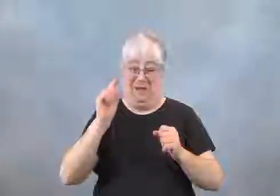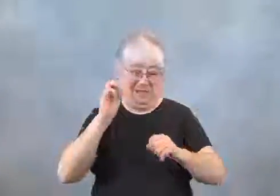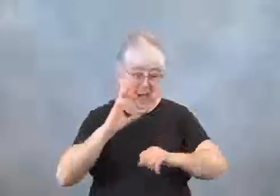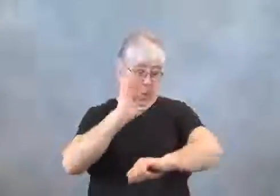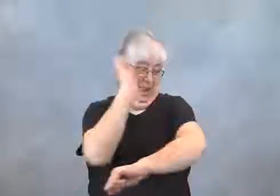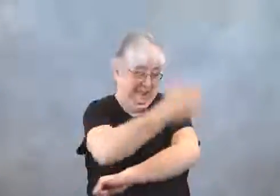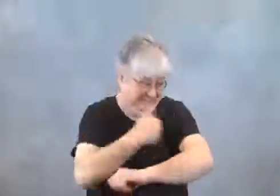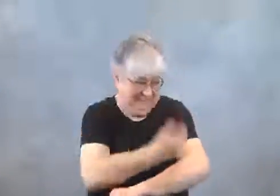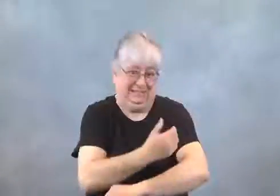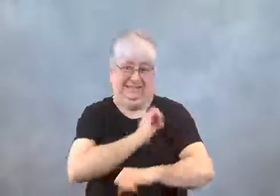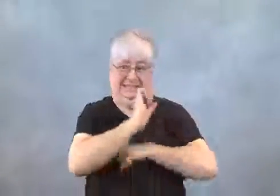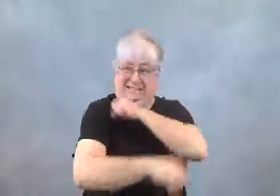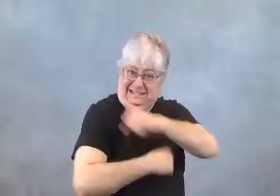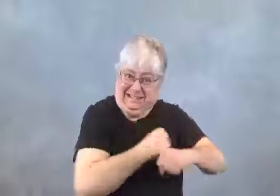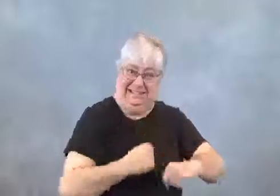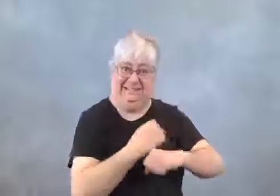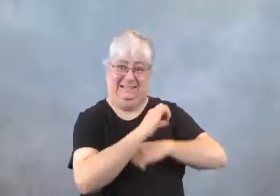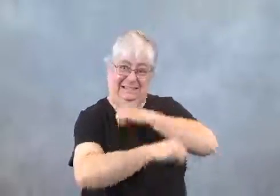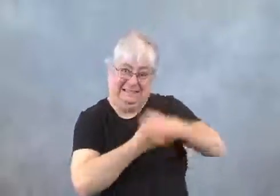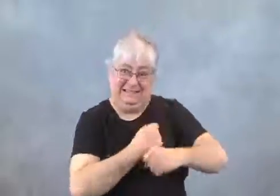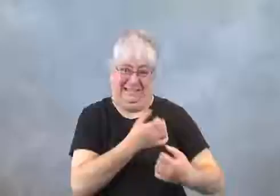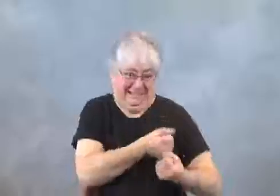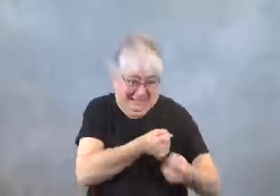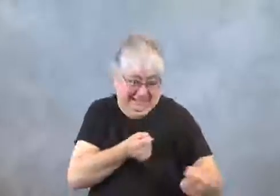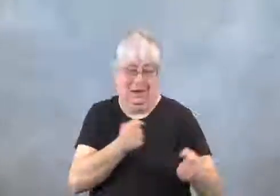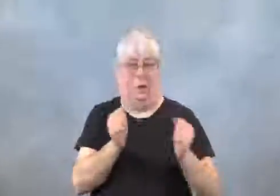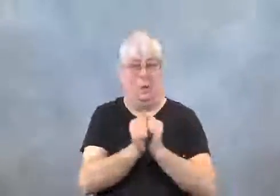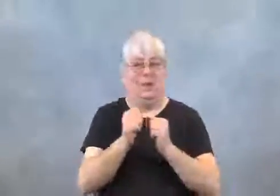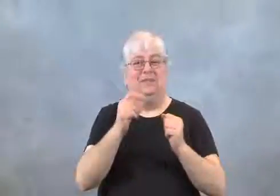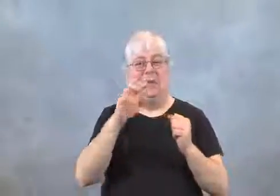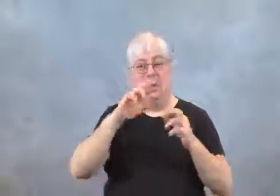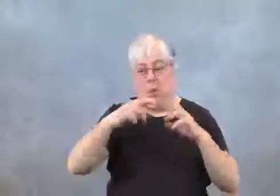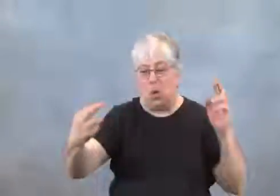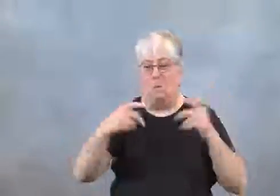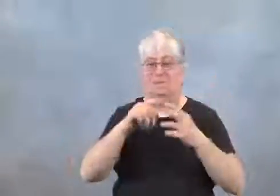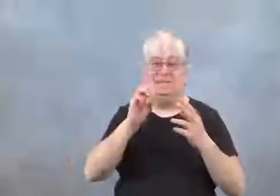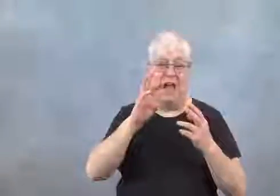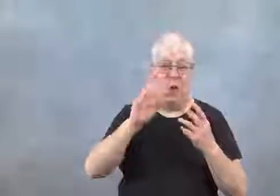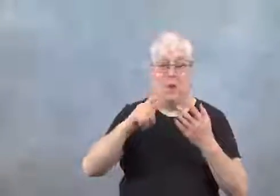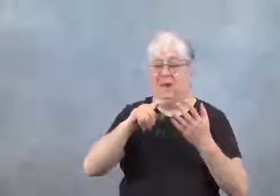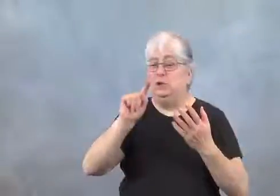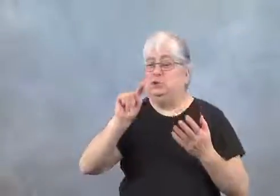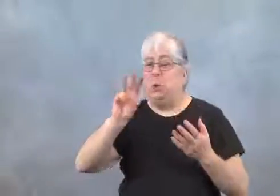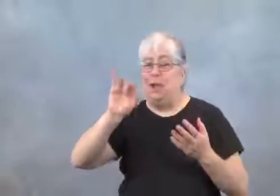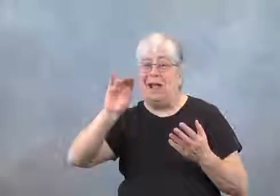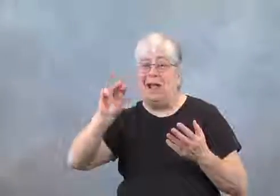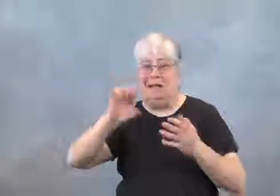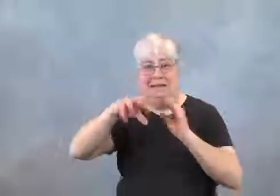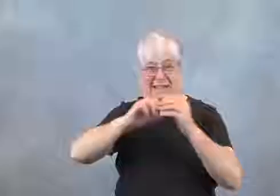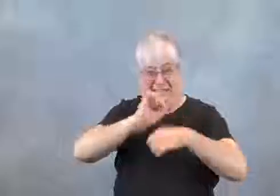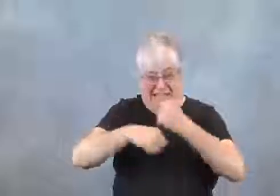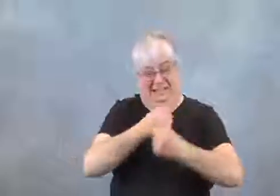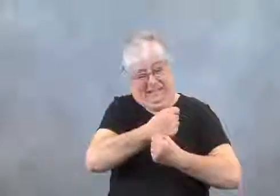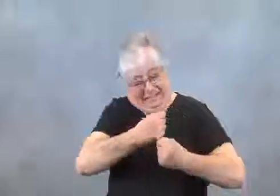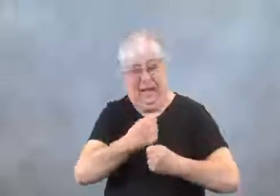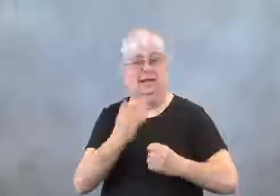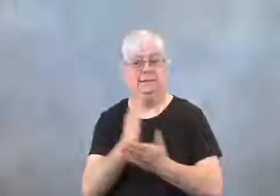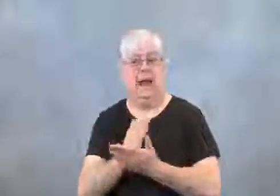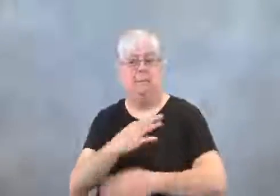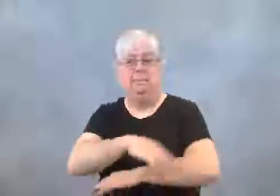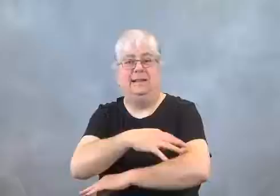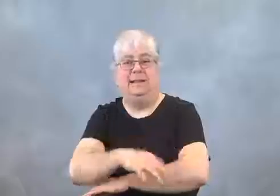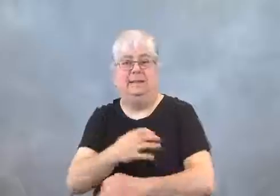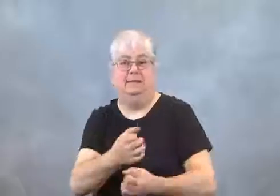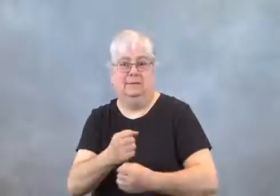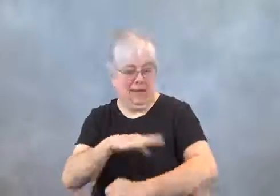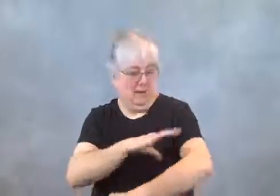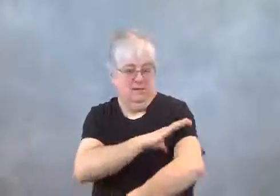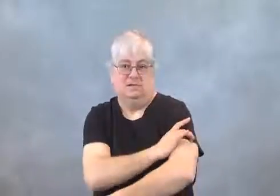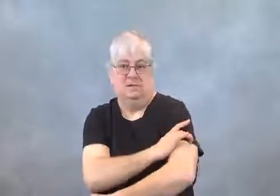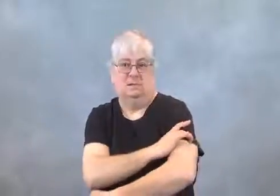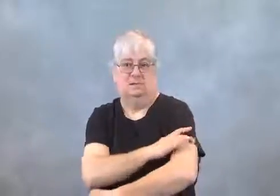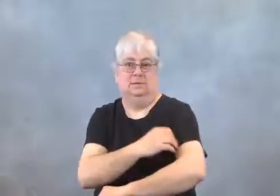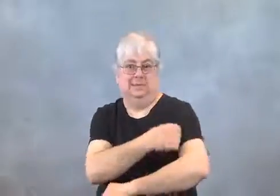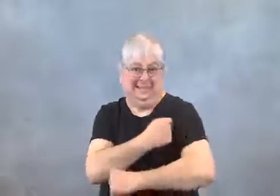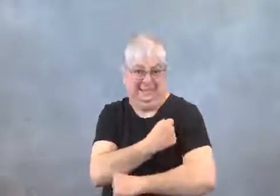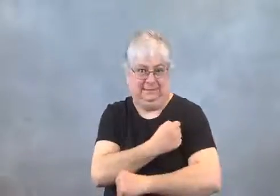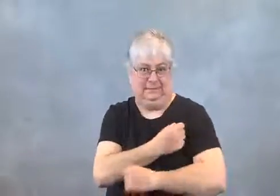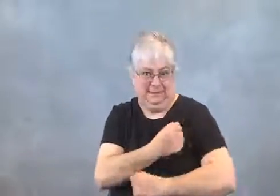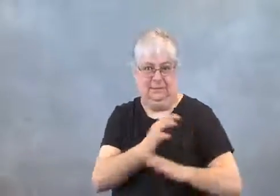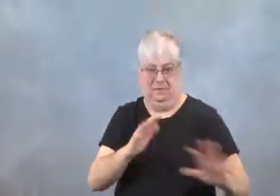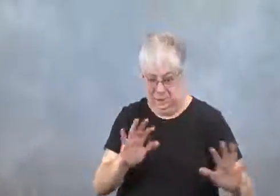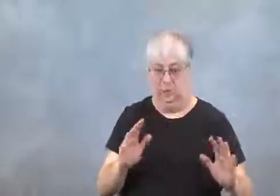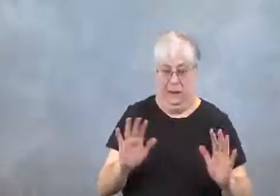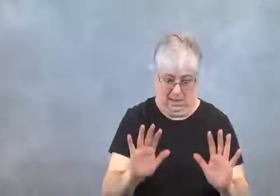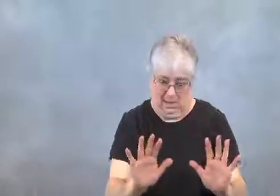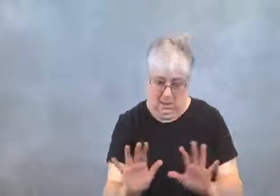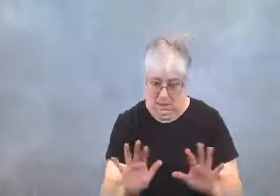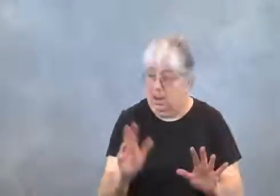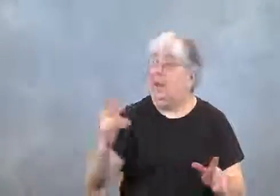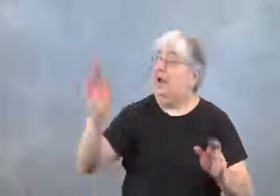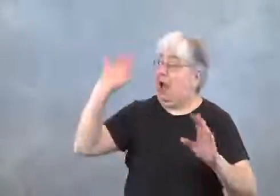He used the rope and twine over the towels as tourniquets to stop the bleeding.